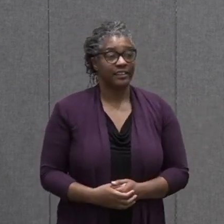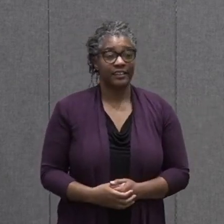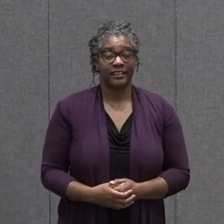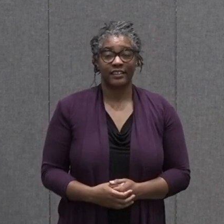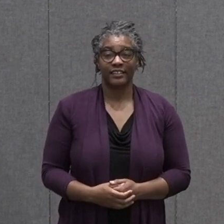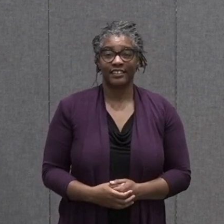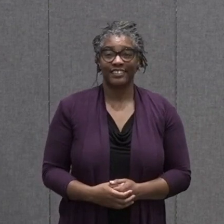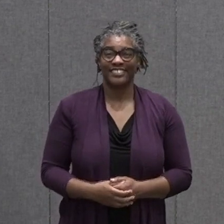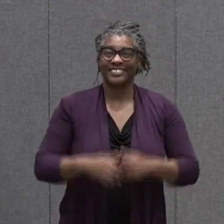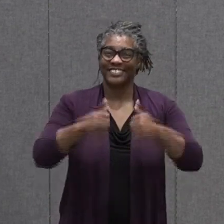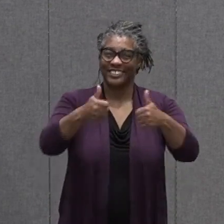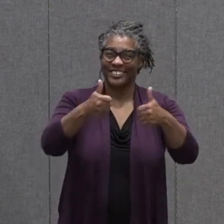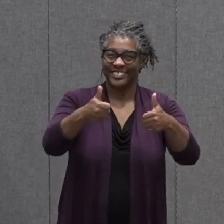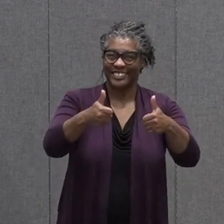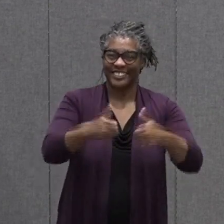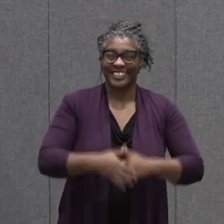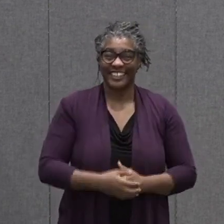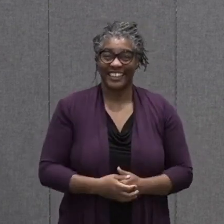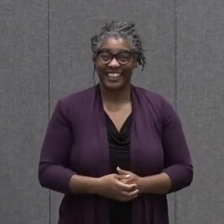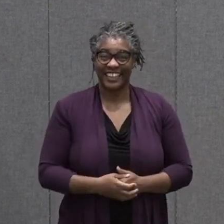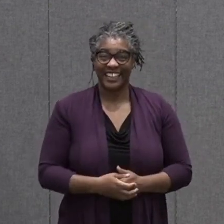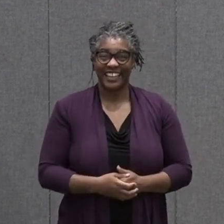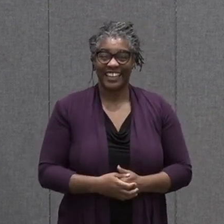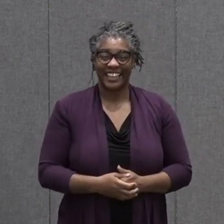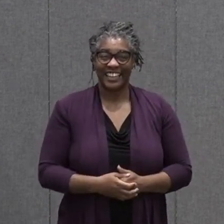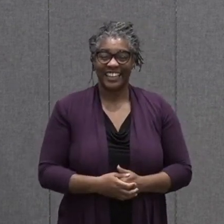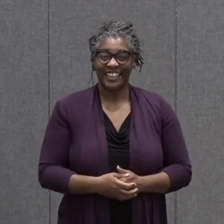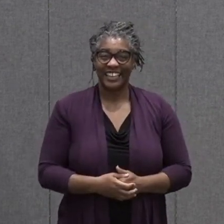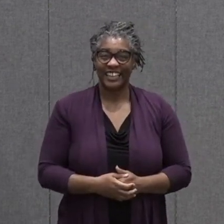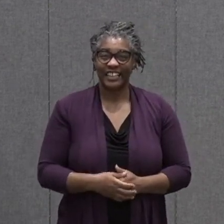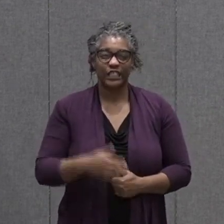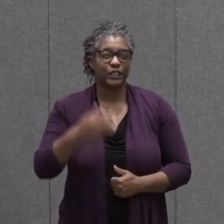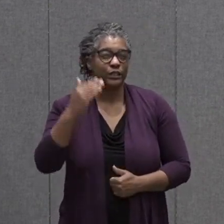Great job. Can you think of a sentence with the word, were?